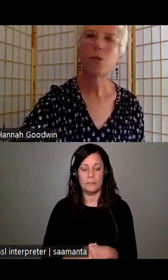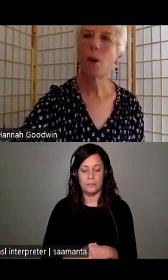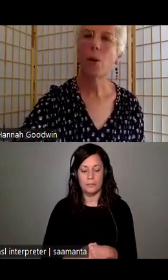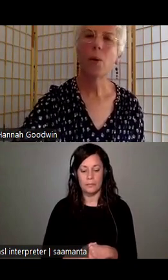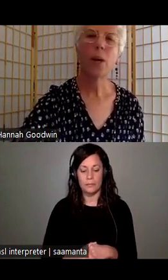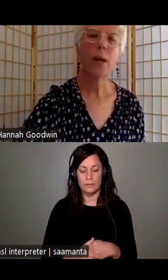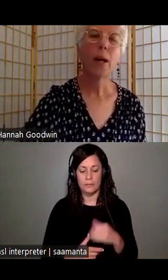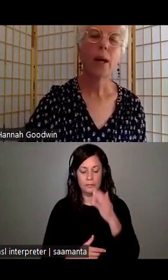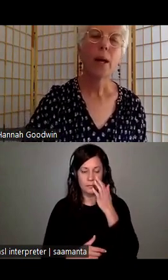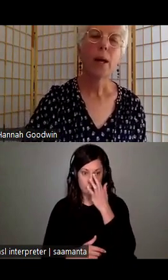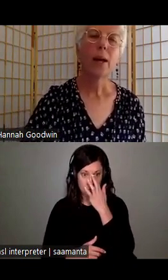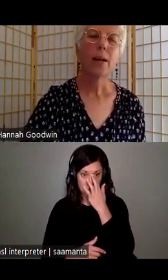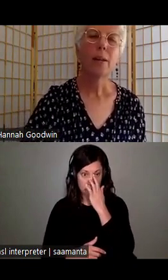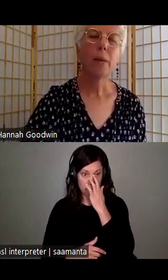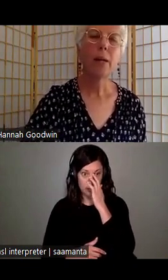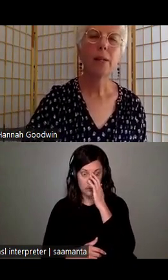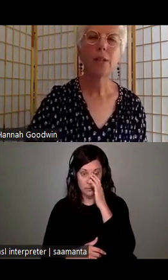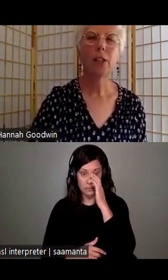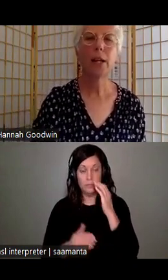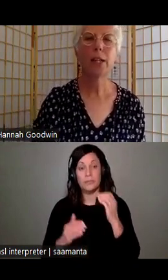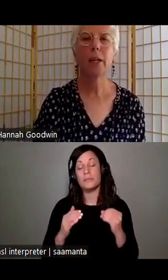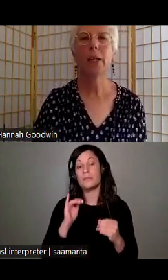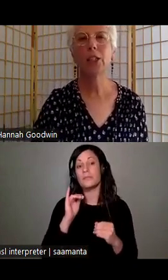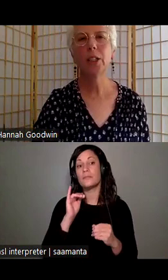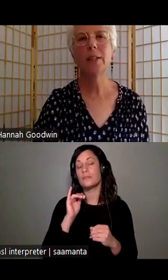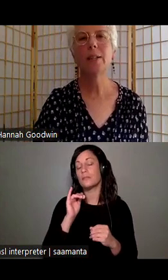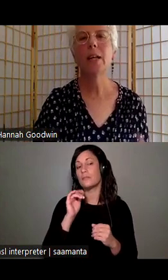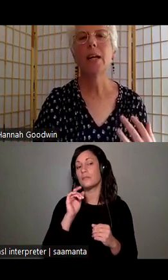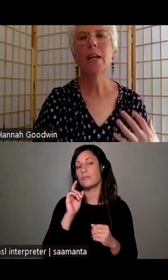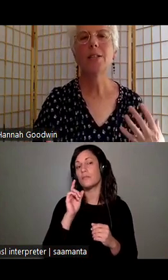So the panel session expectation